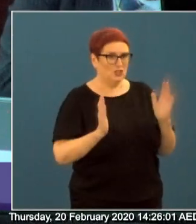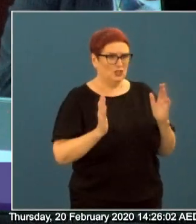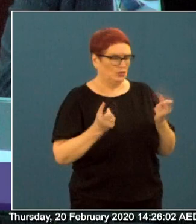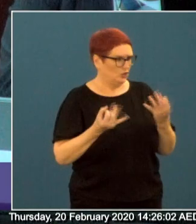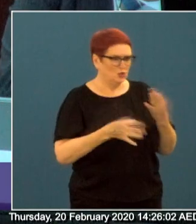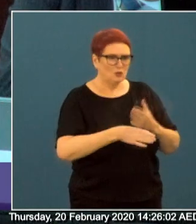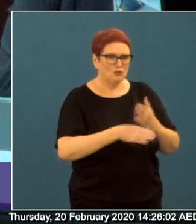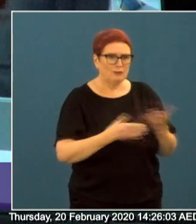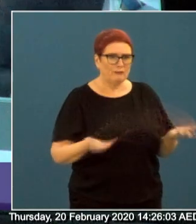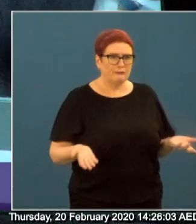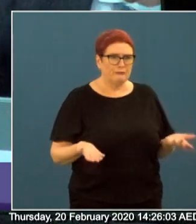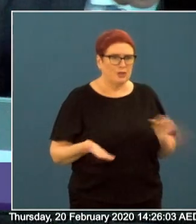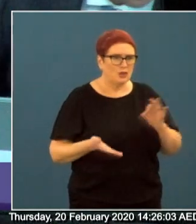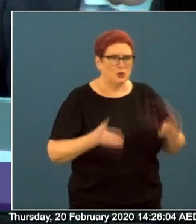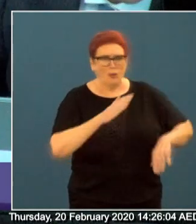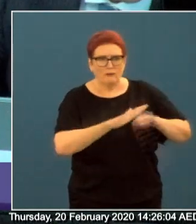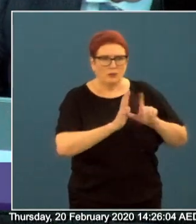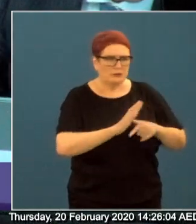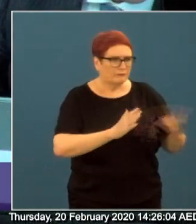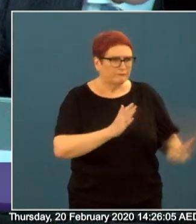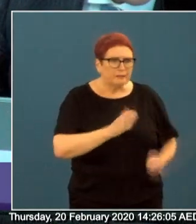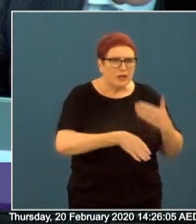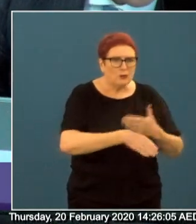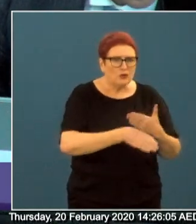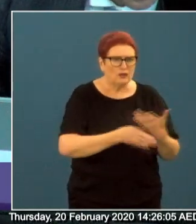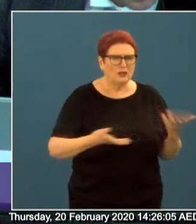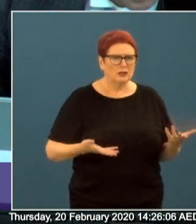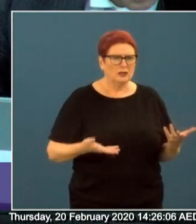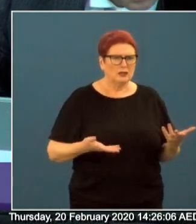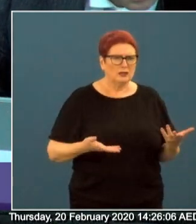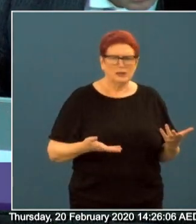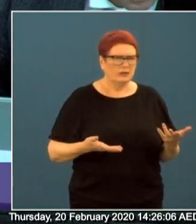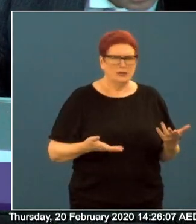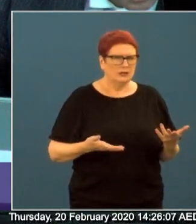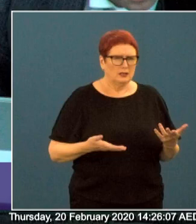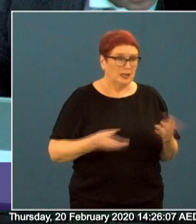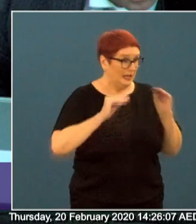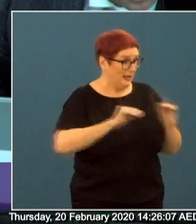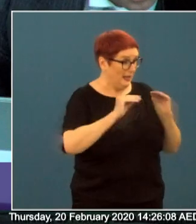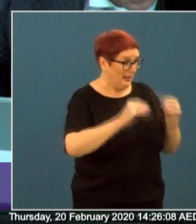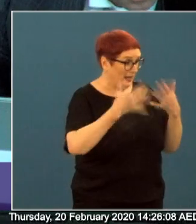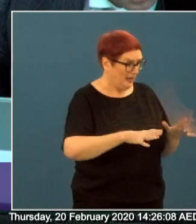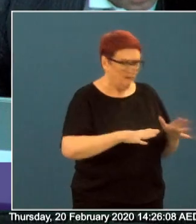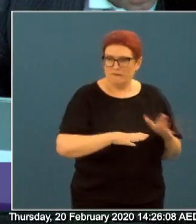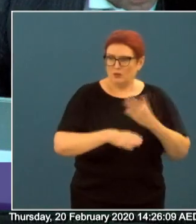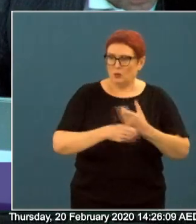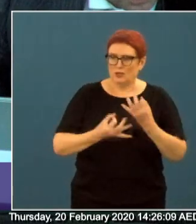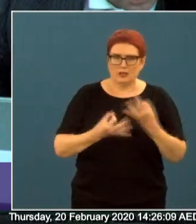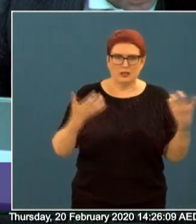are no funded positions in light of all of the data? So where is the — where do we find this disconnect? Why is this the case?